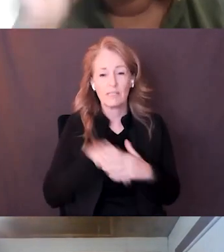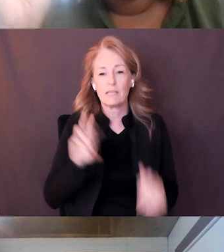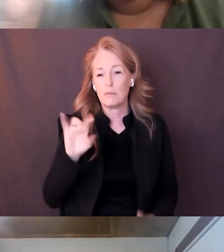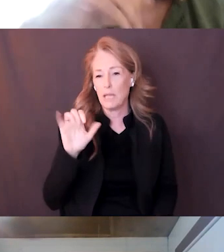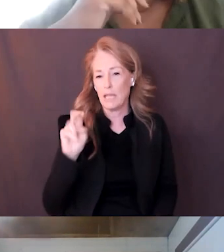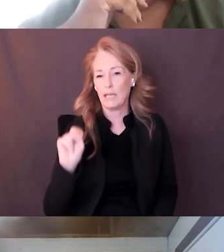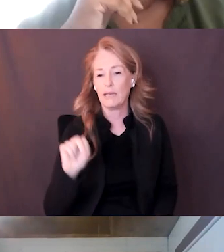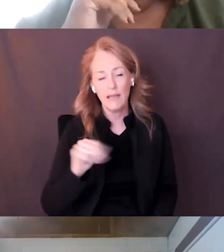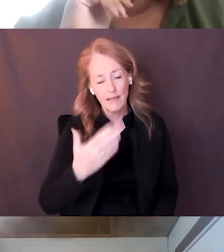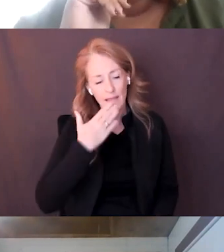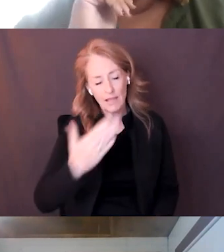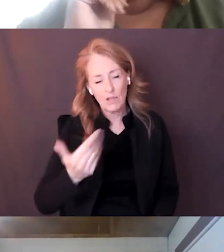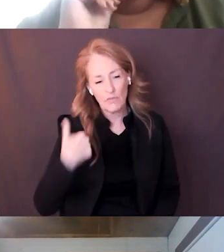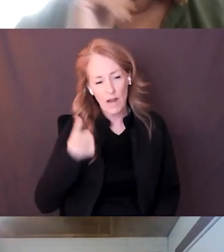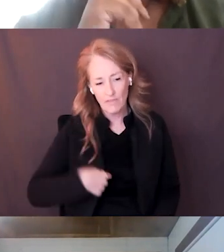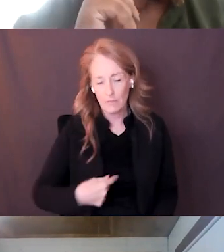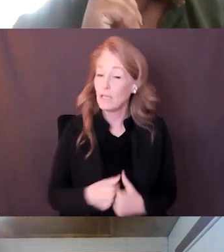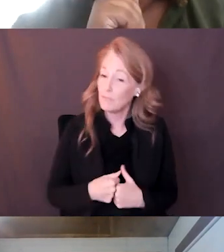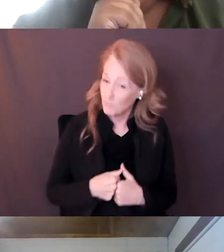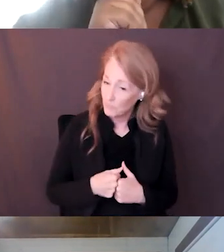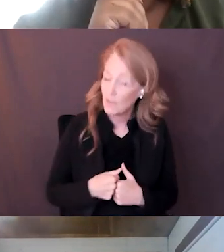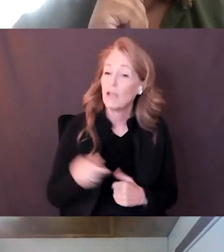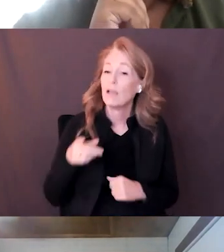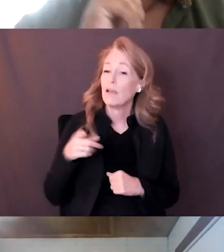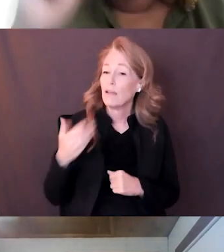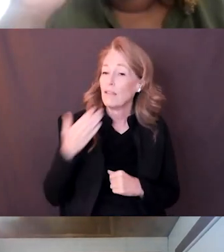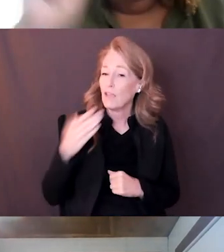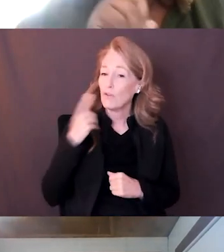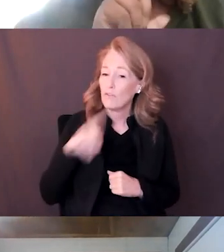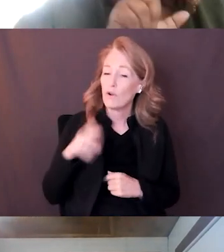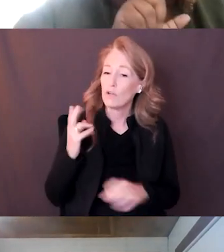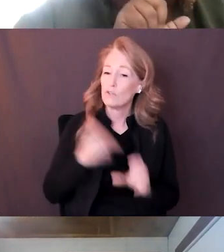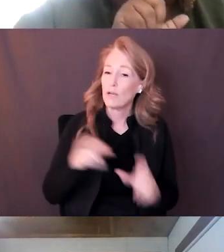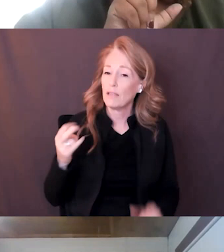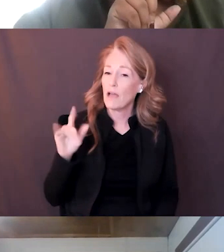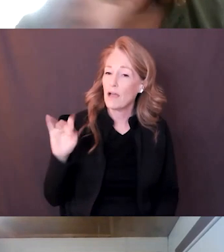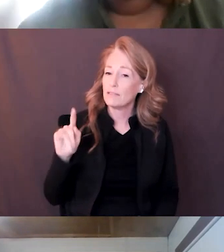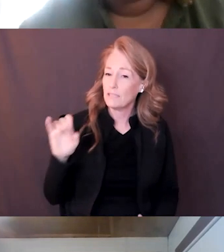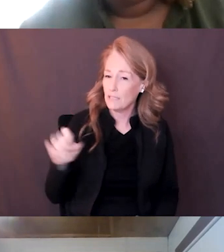NO PROBLEM. AND SHE WILL GET HER CHOICE OF T-SHIRT, HAT. WE ARE TALKING ABOUT PEOPLE WHO MOVE THROUGH